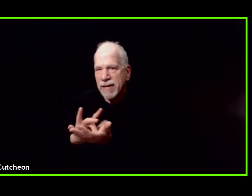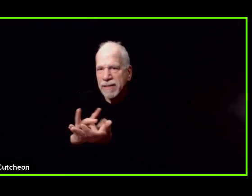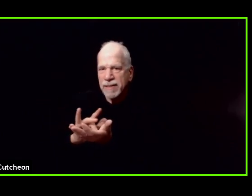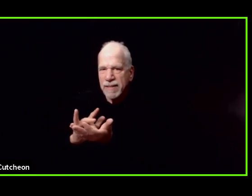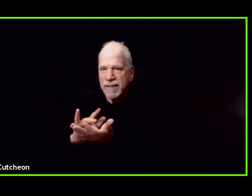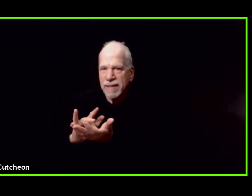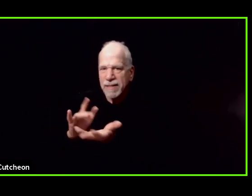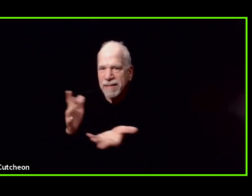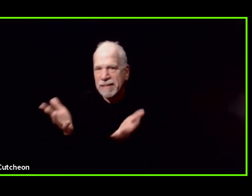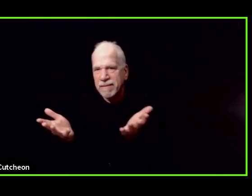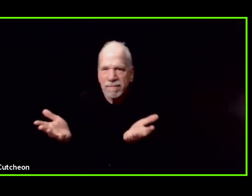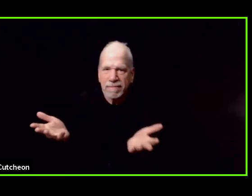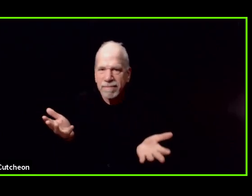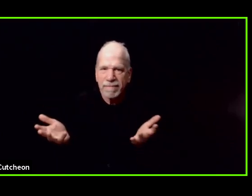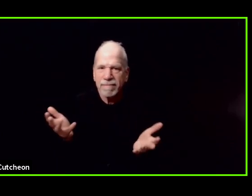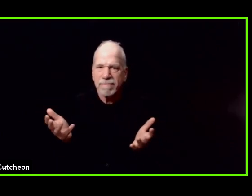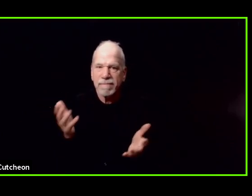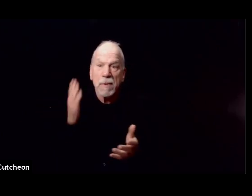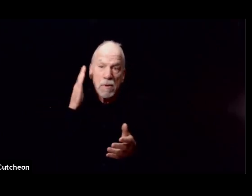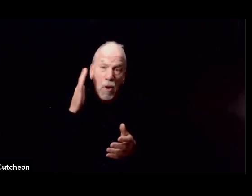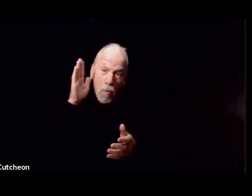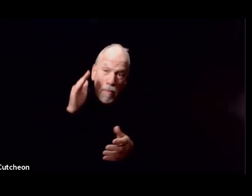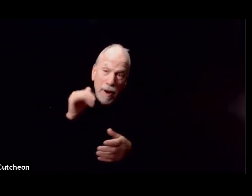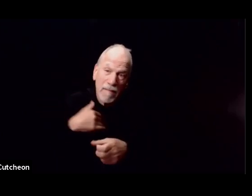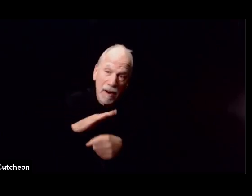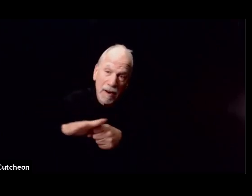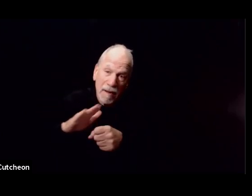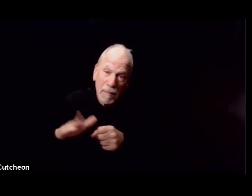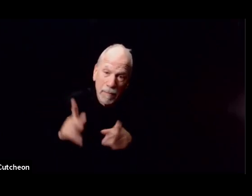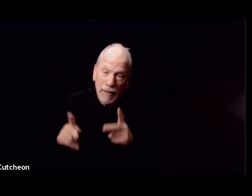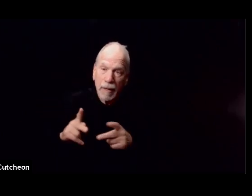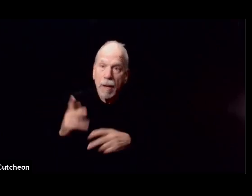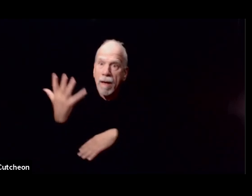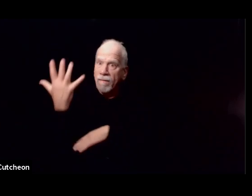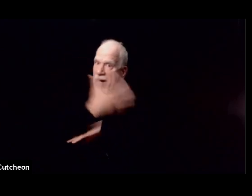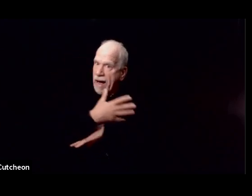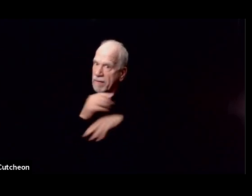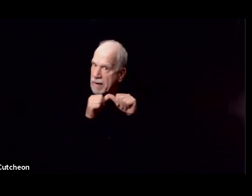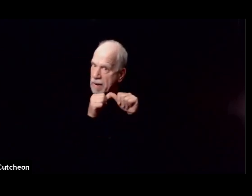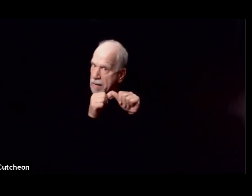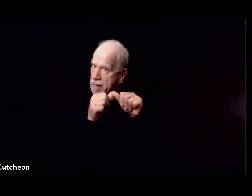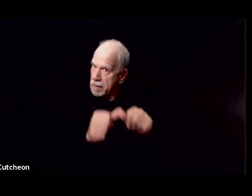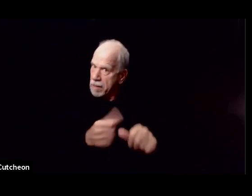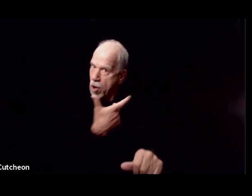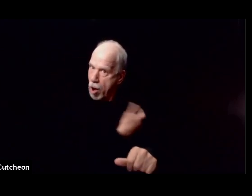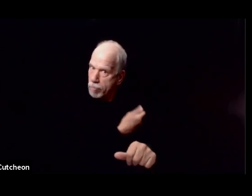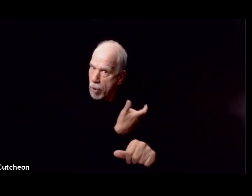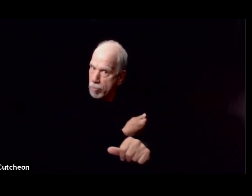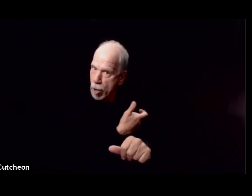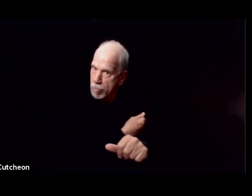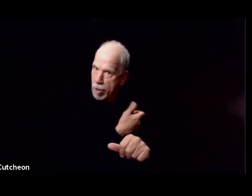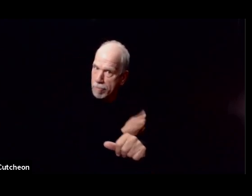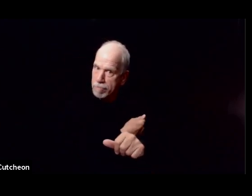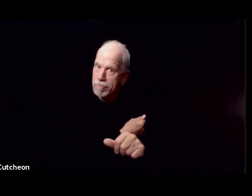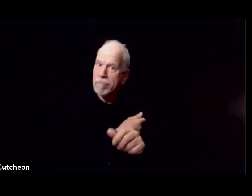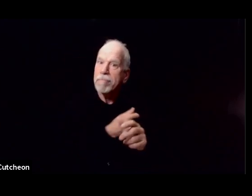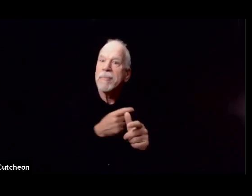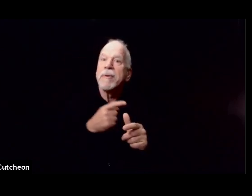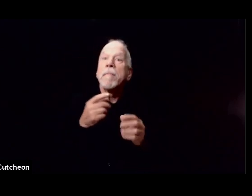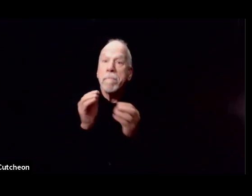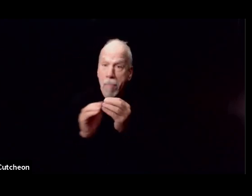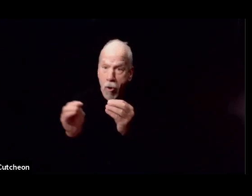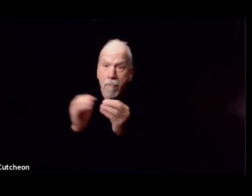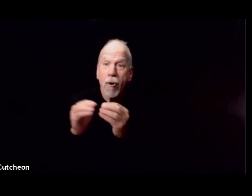somewhere in the middle. 5-day courses are being used more frequently although the 10-day